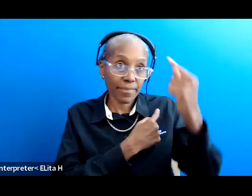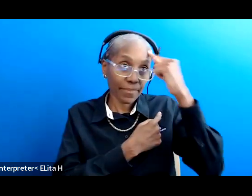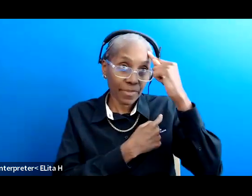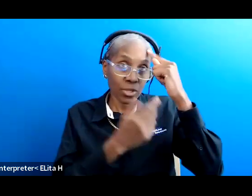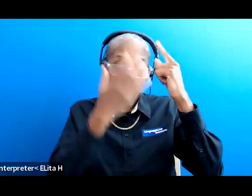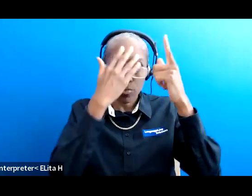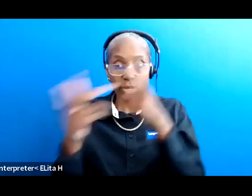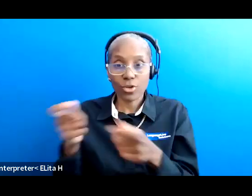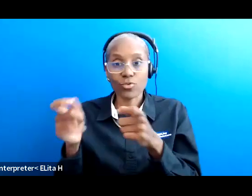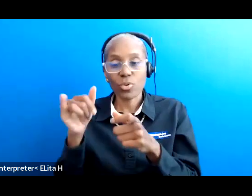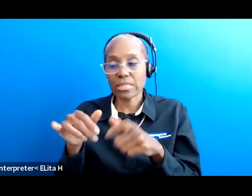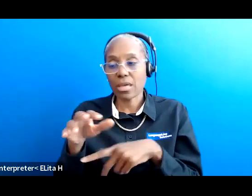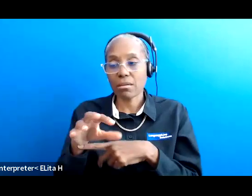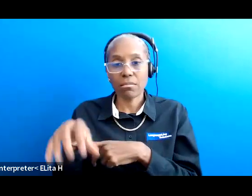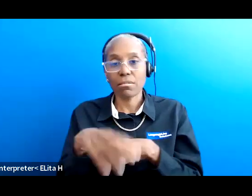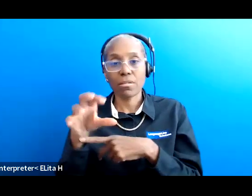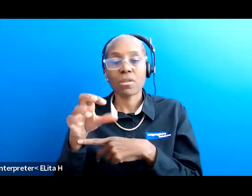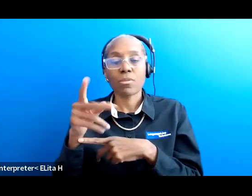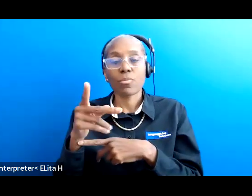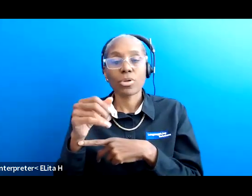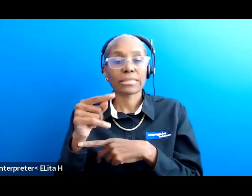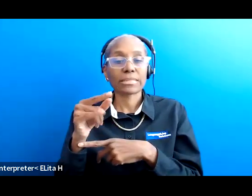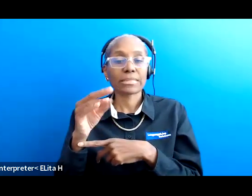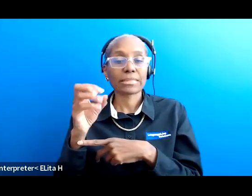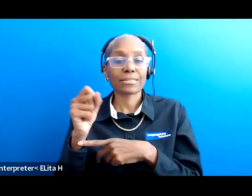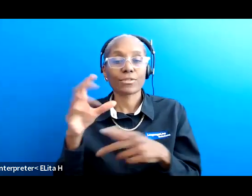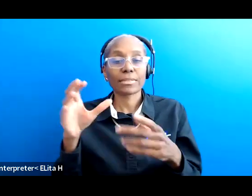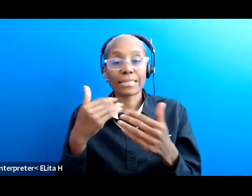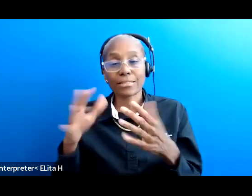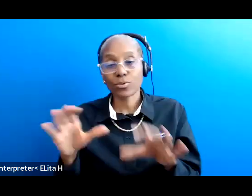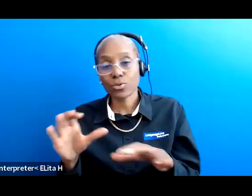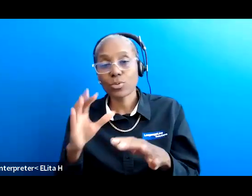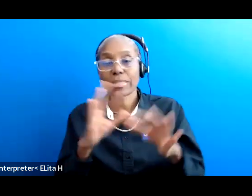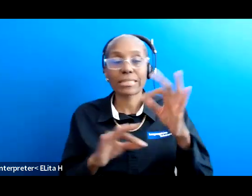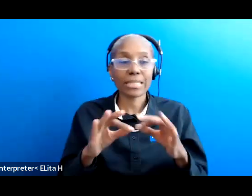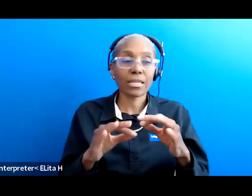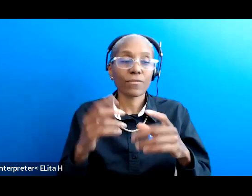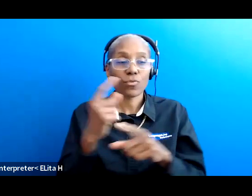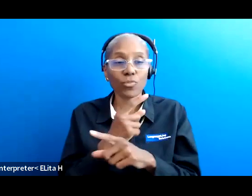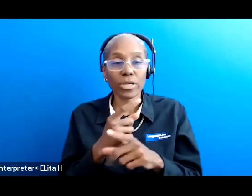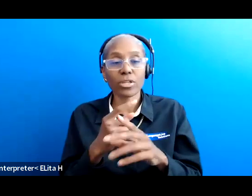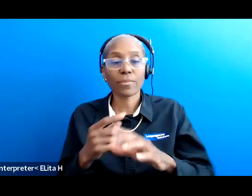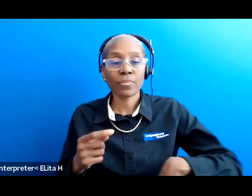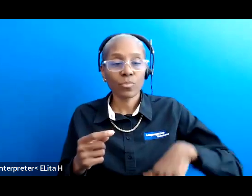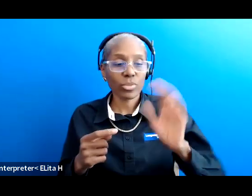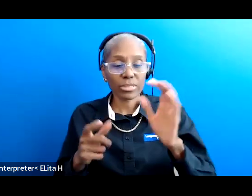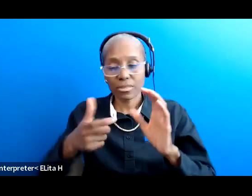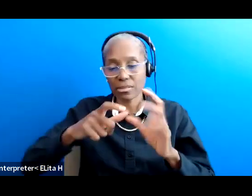So it makes it much easier to do instead of trying to manipulate a regular prosthesis, it’s a little more complicated.